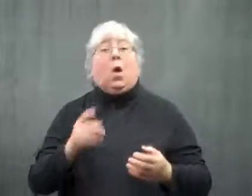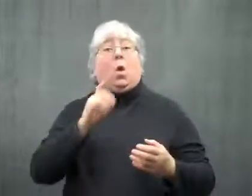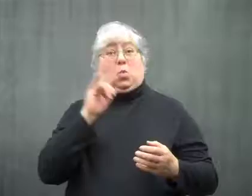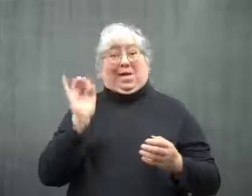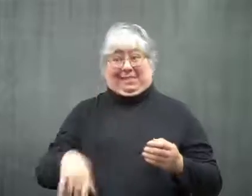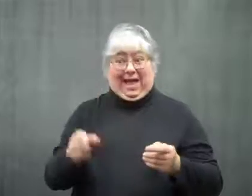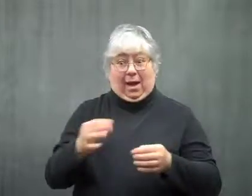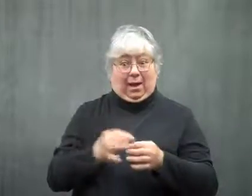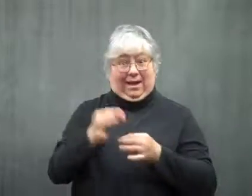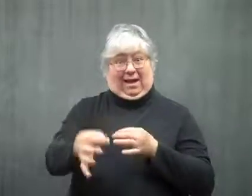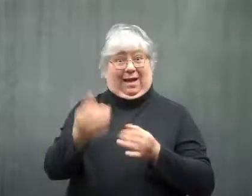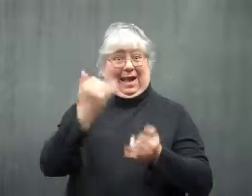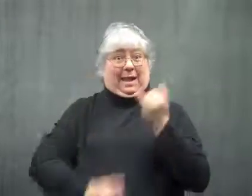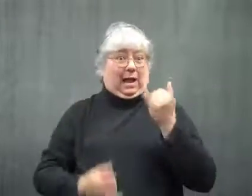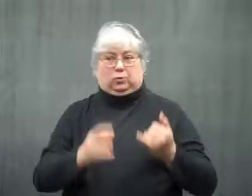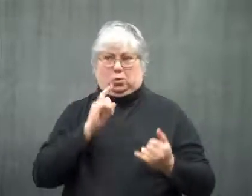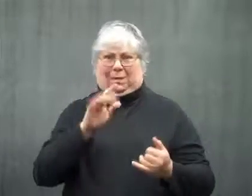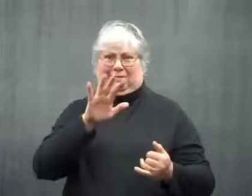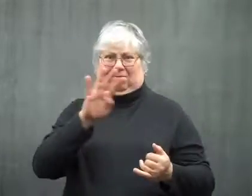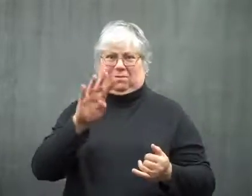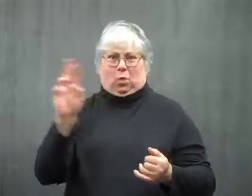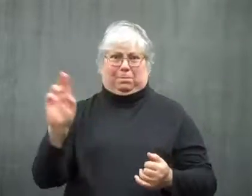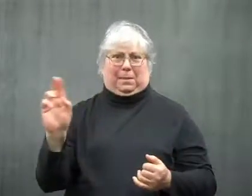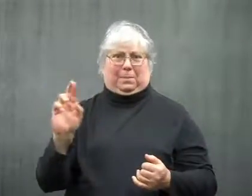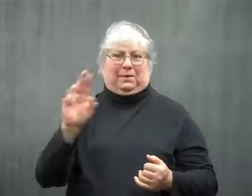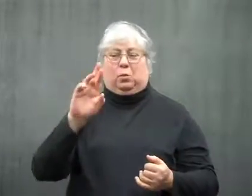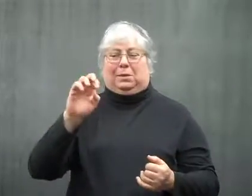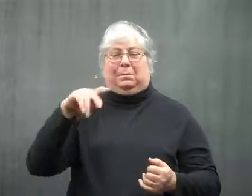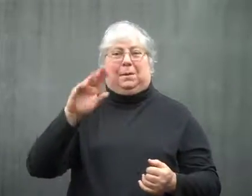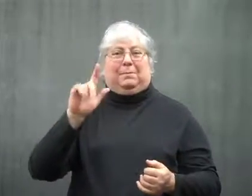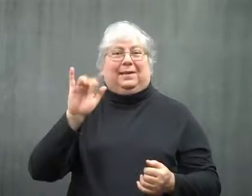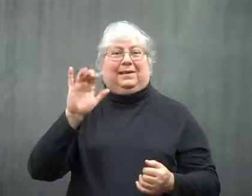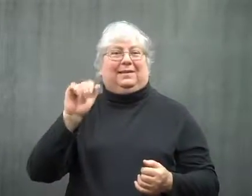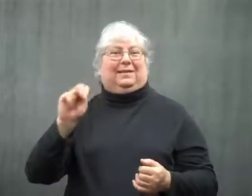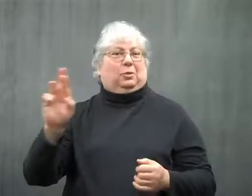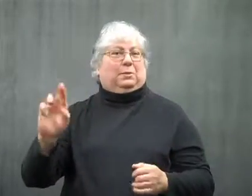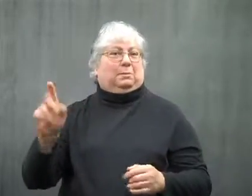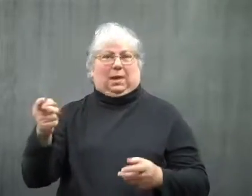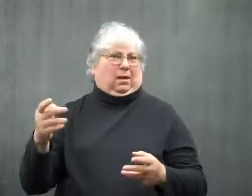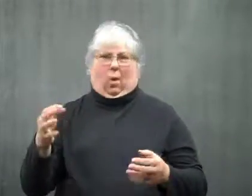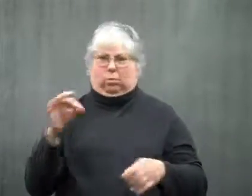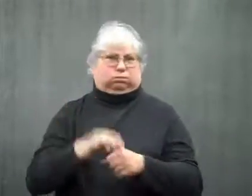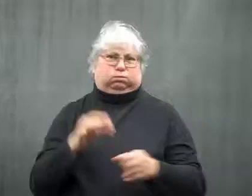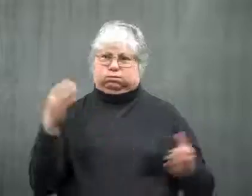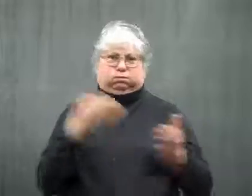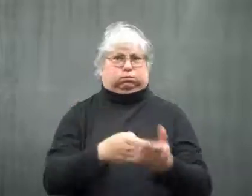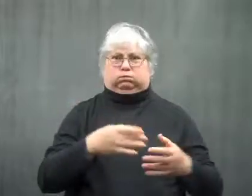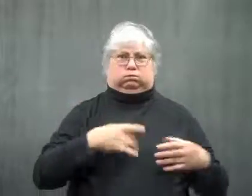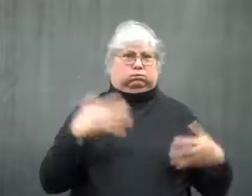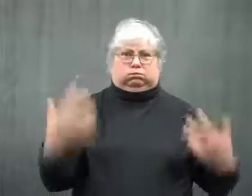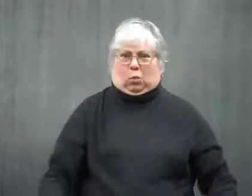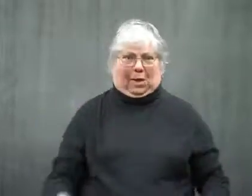54 Republicans voted against the extension.